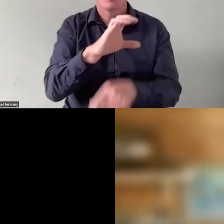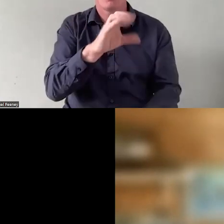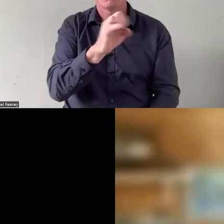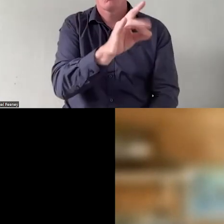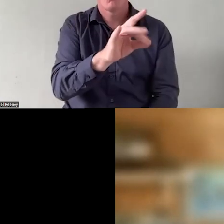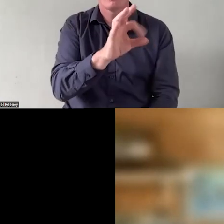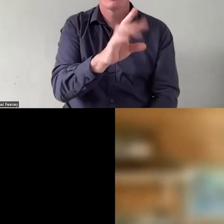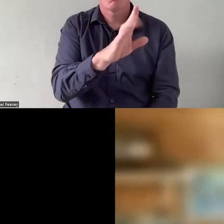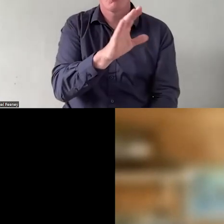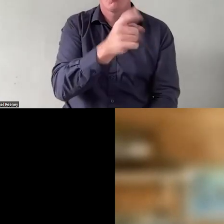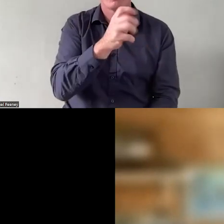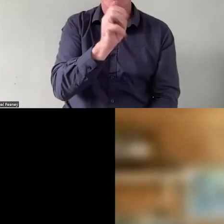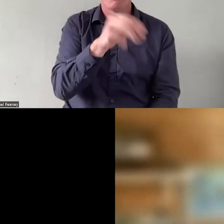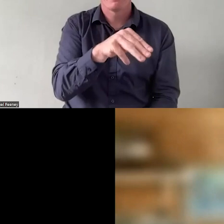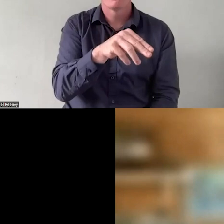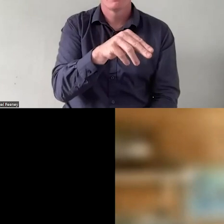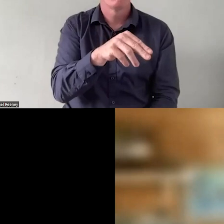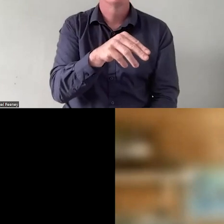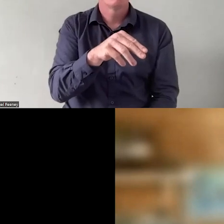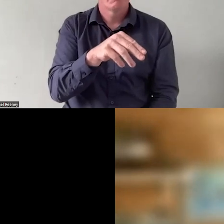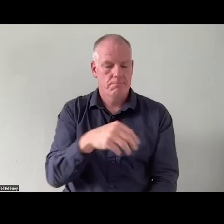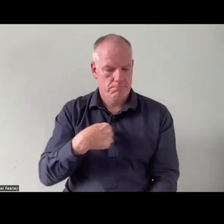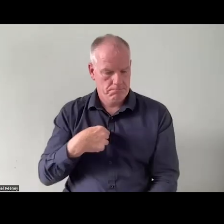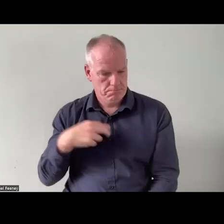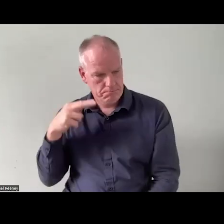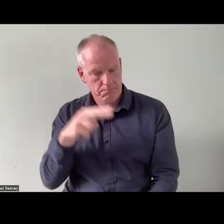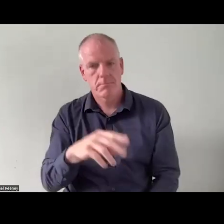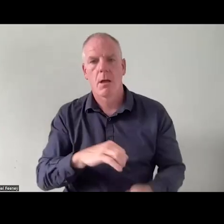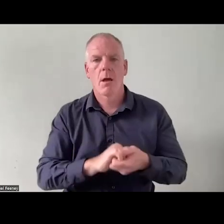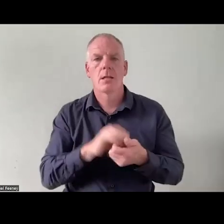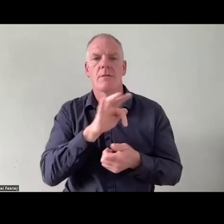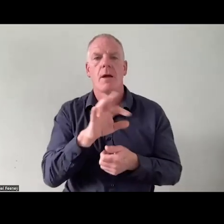And this just in terms of our colleagues from galleries and museums,